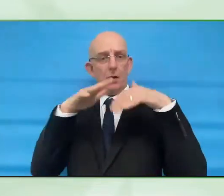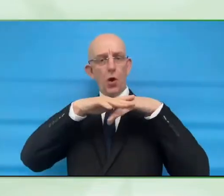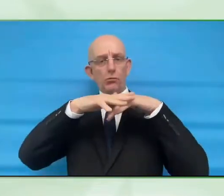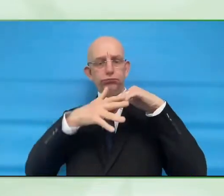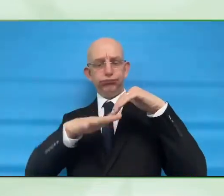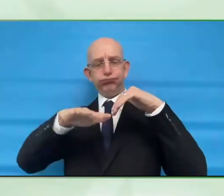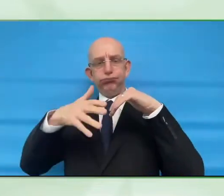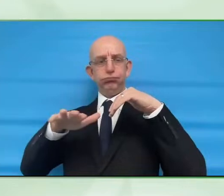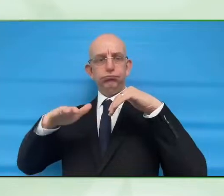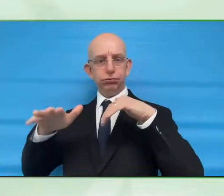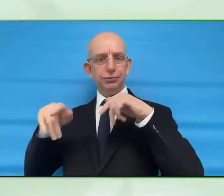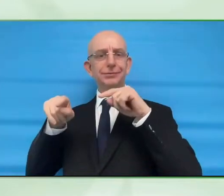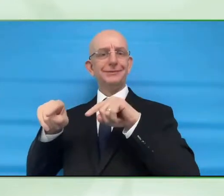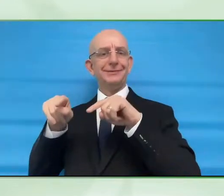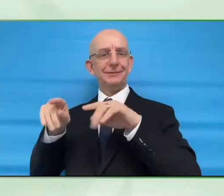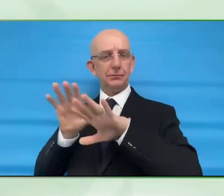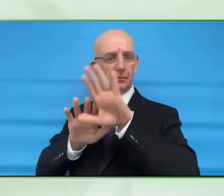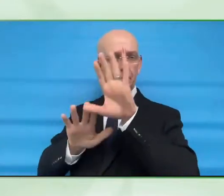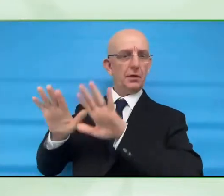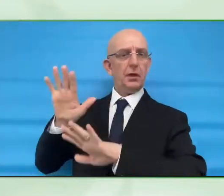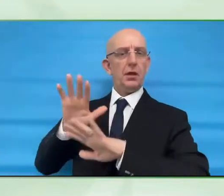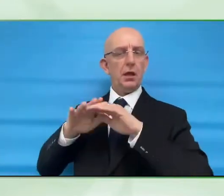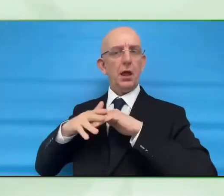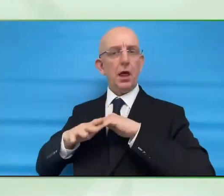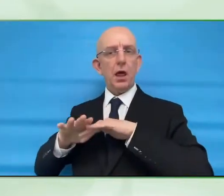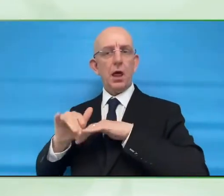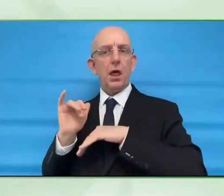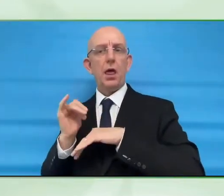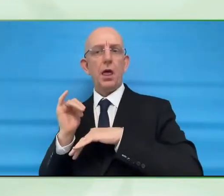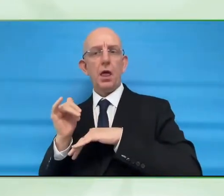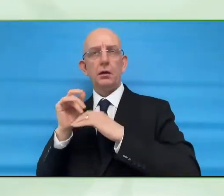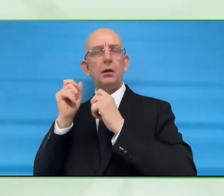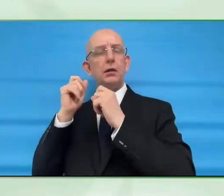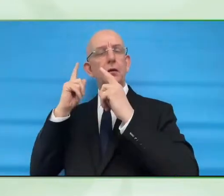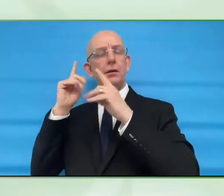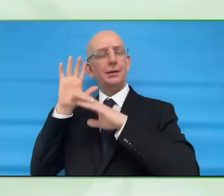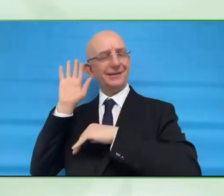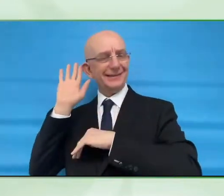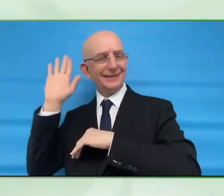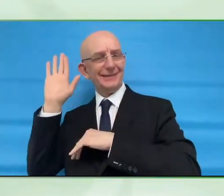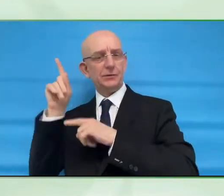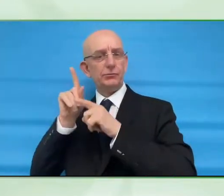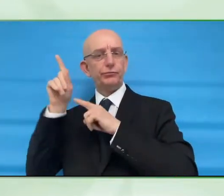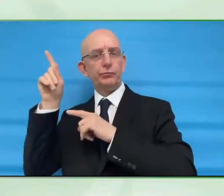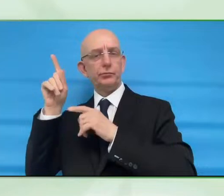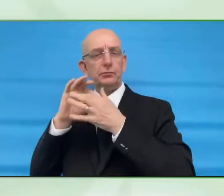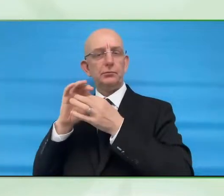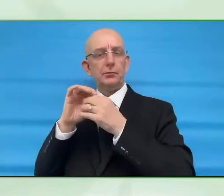And the composition of this particular area of the moon.